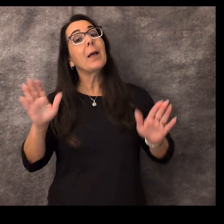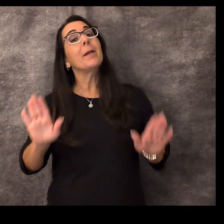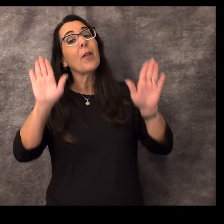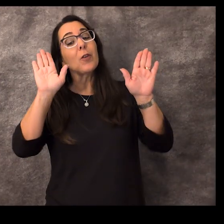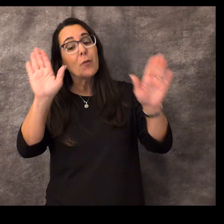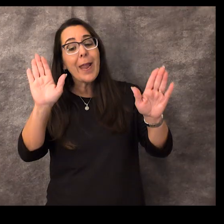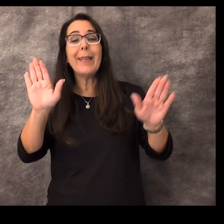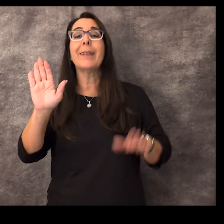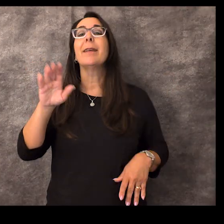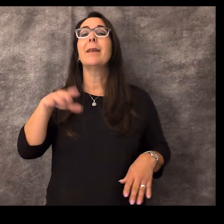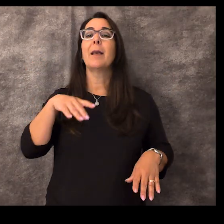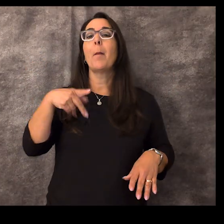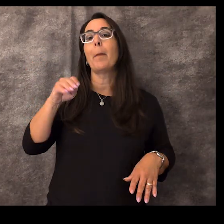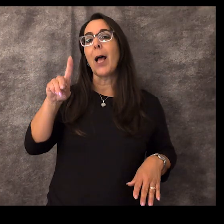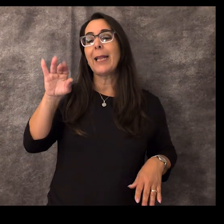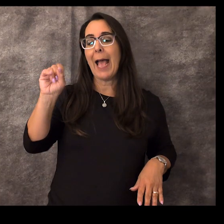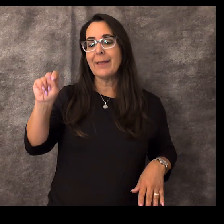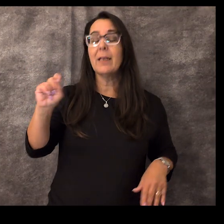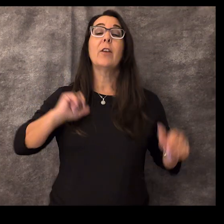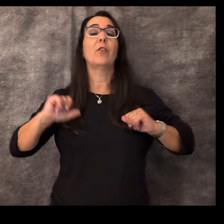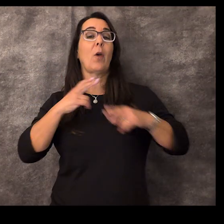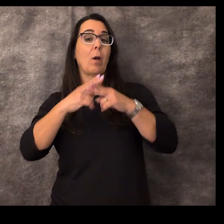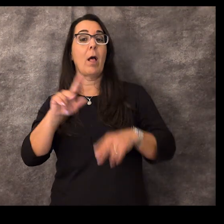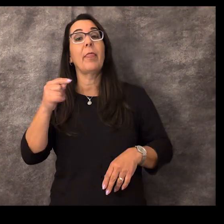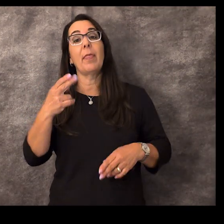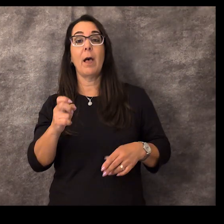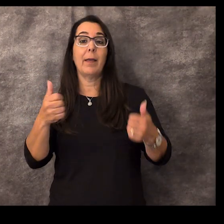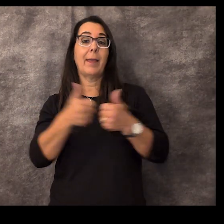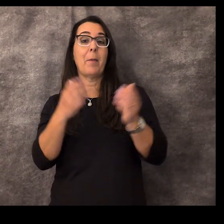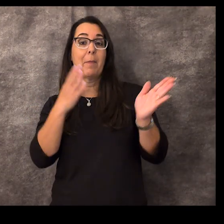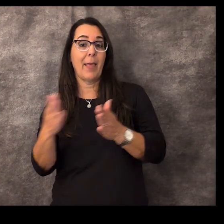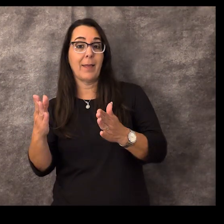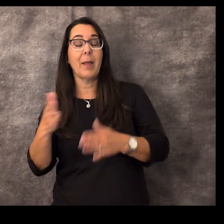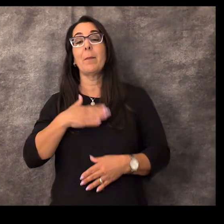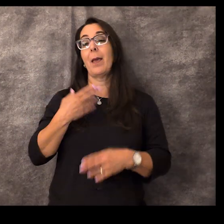The show is called The Game Plan. My name is Eric Harris and I am your host for the show.